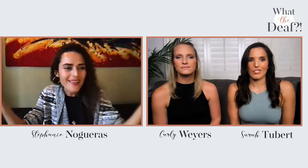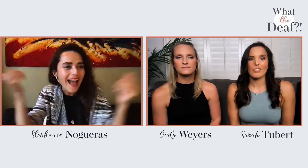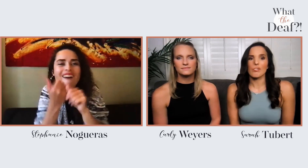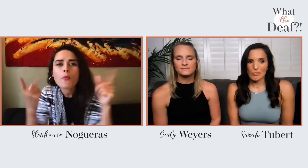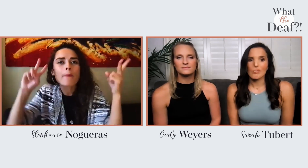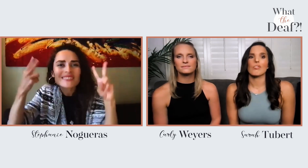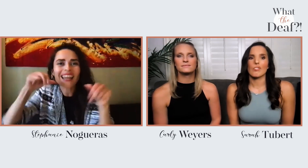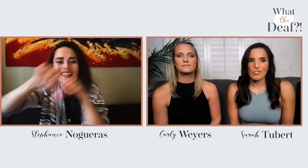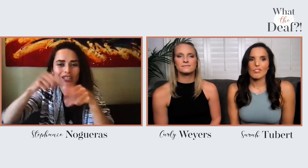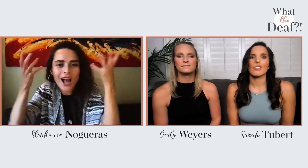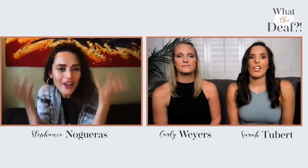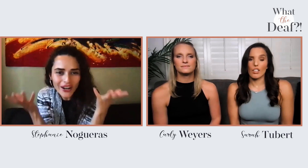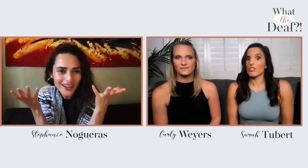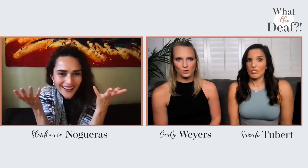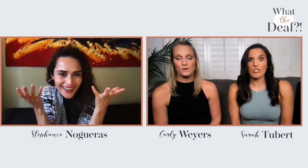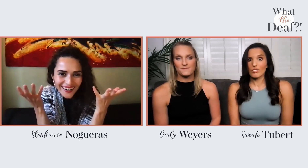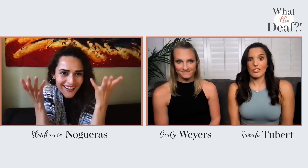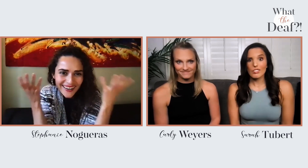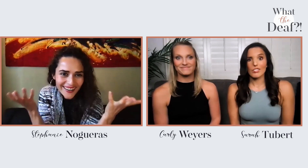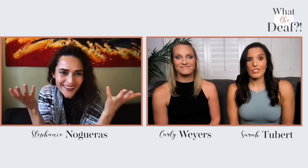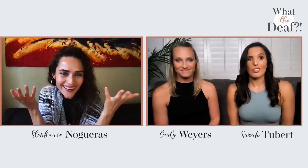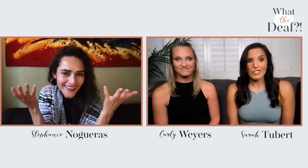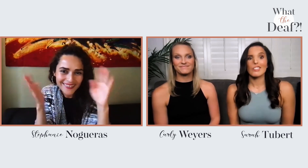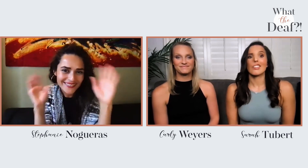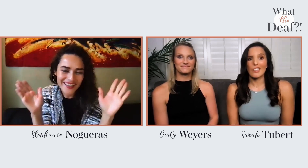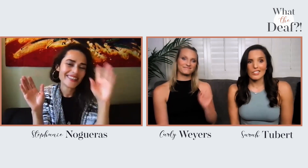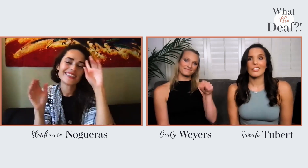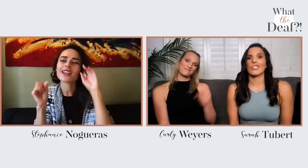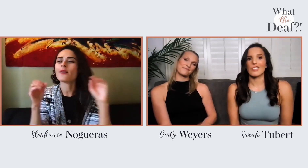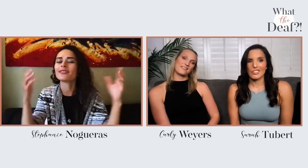is always going to be the same. We all misunderstand each other at some point. Yeah. - Yes.